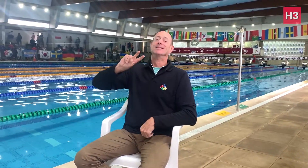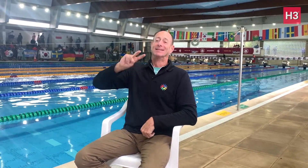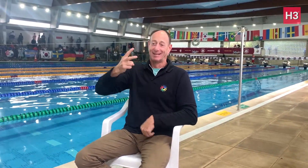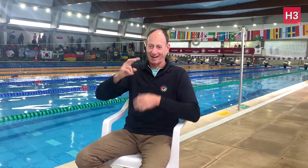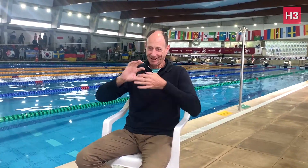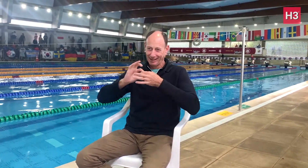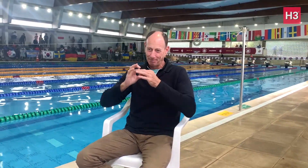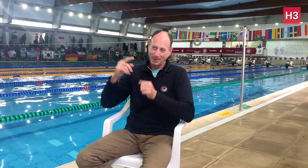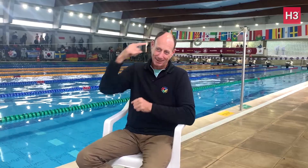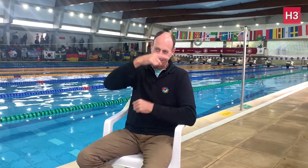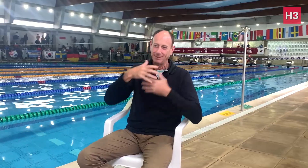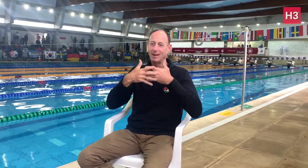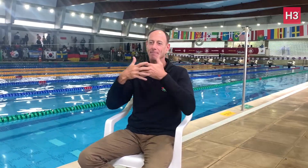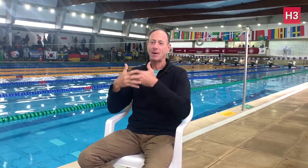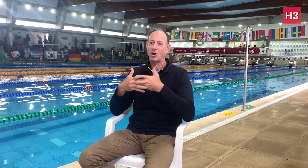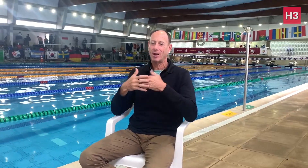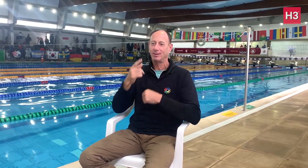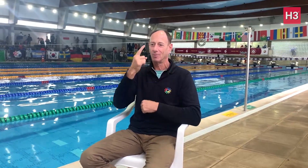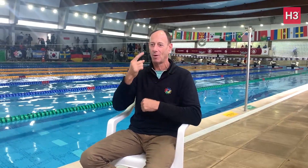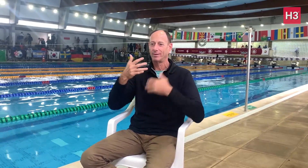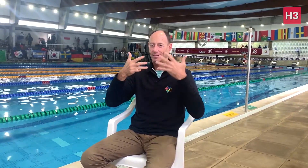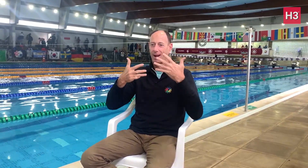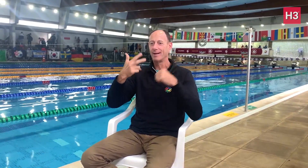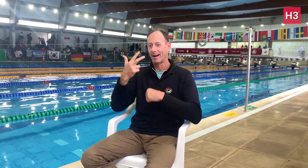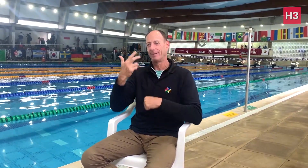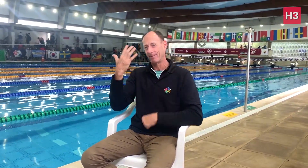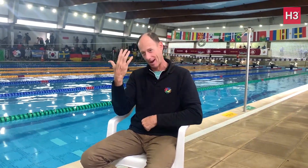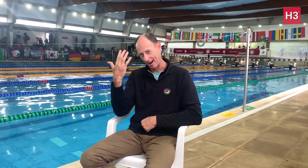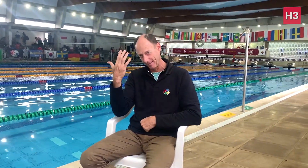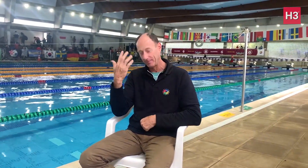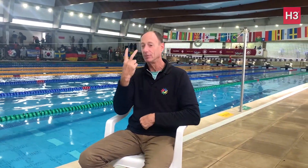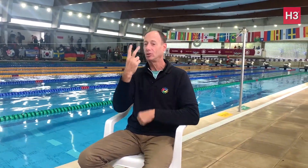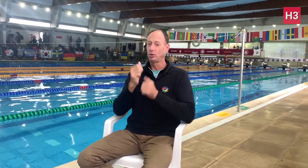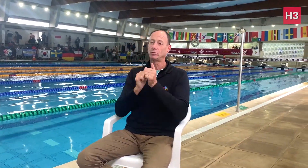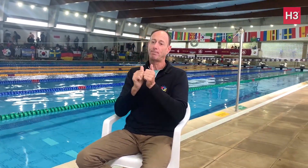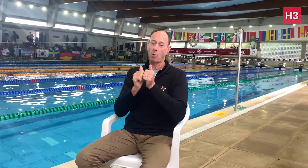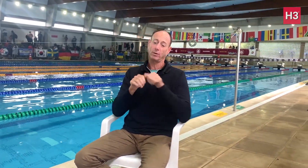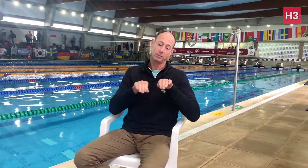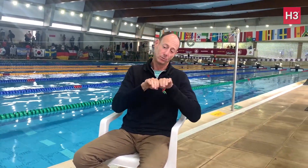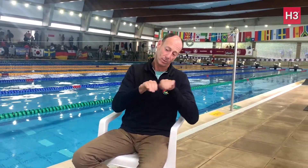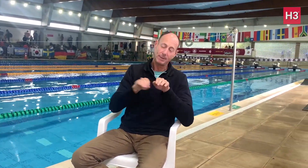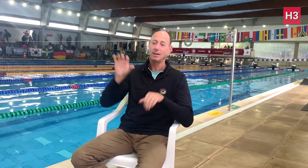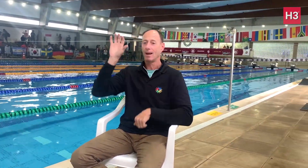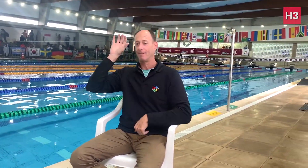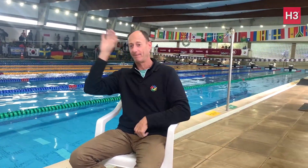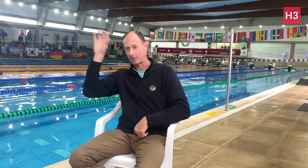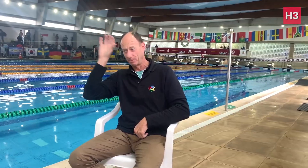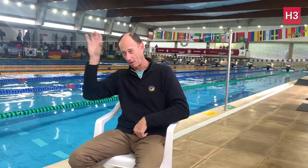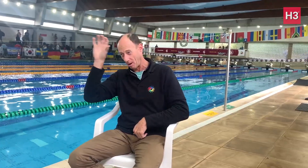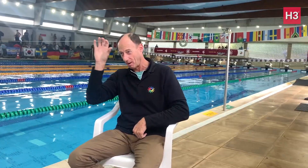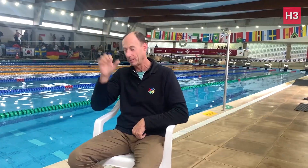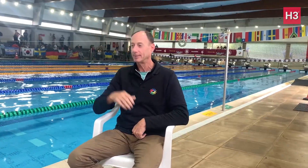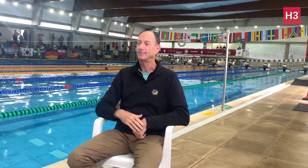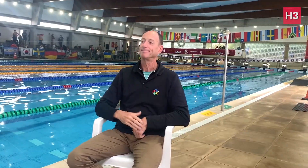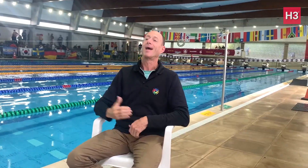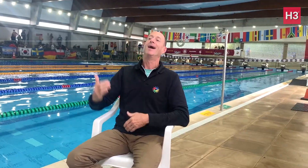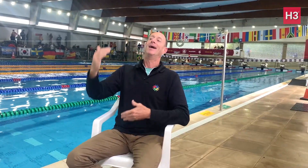I played at the second Deaflympics in the USA in 1985 for two sports- swimming and handball.